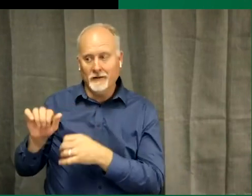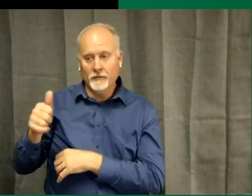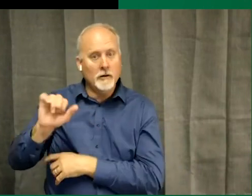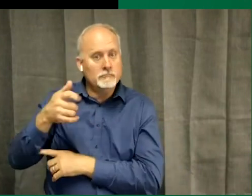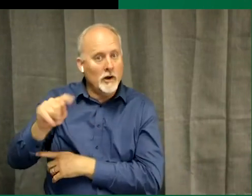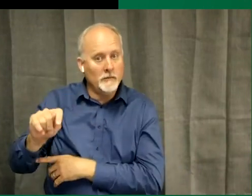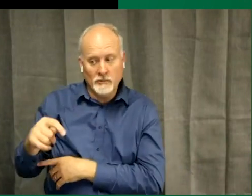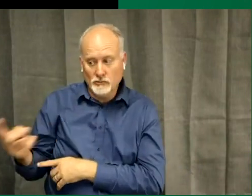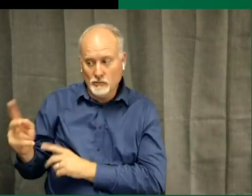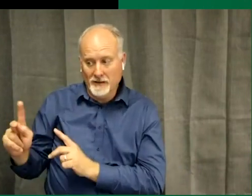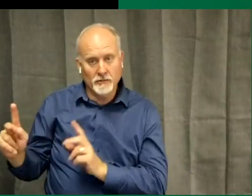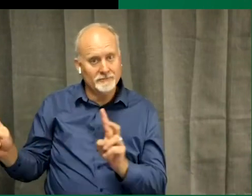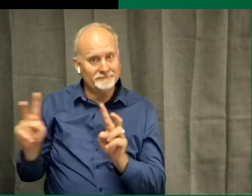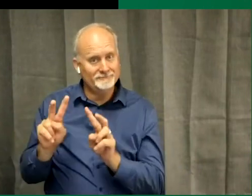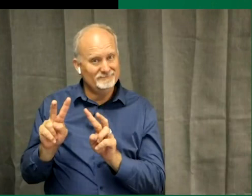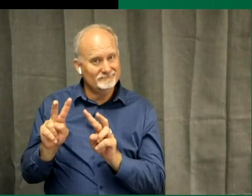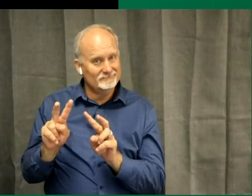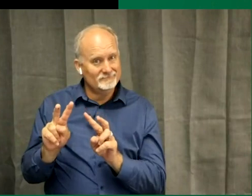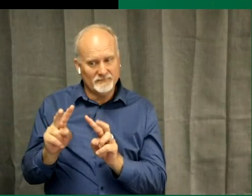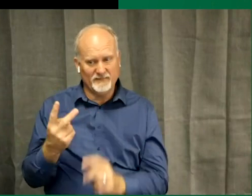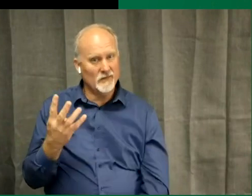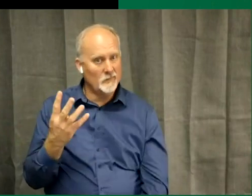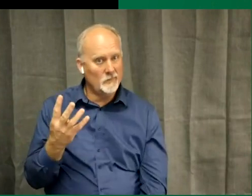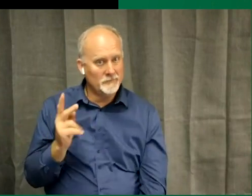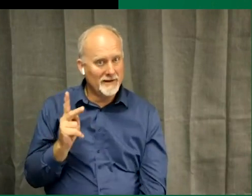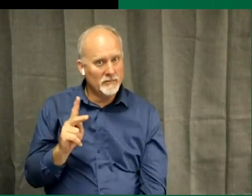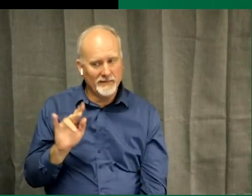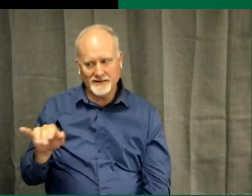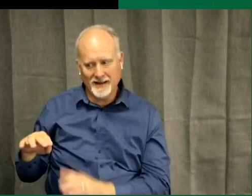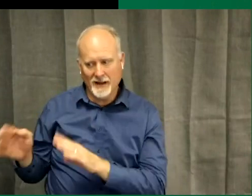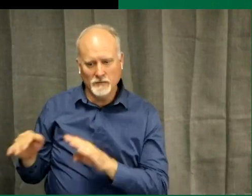that's two households so you're looking at a gathering of four um consider getting takeout